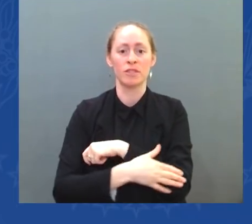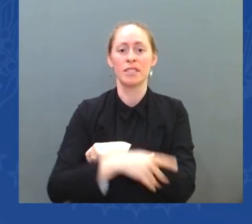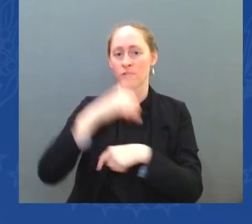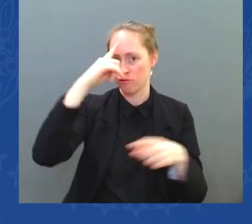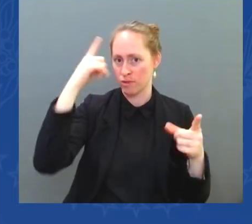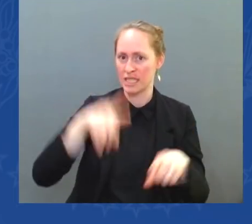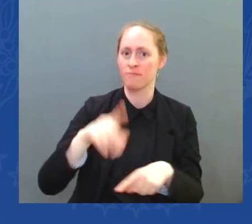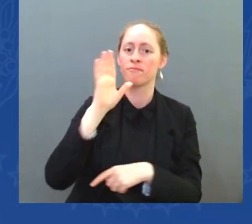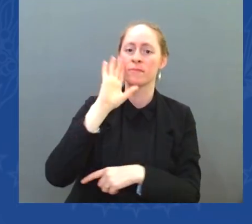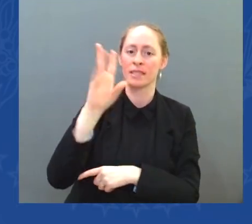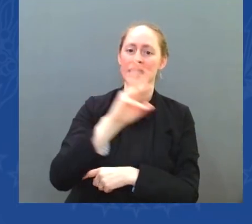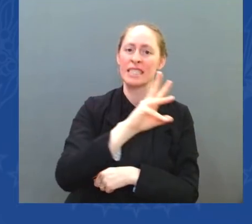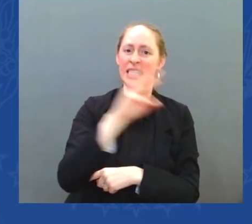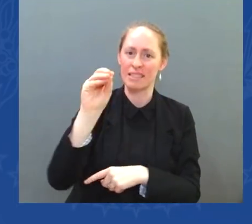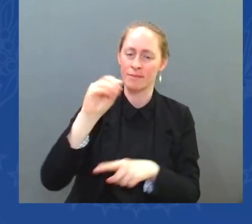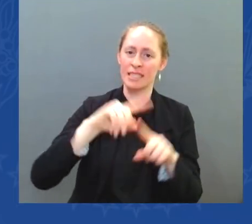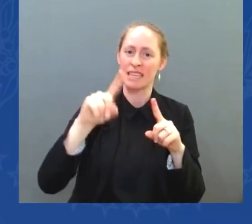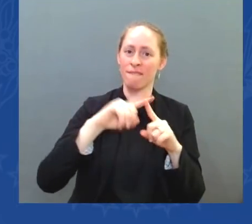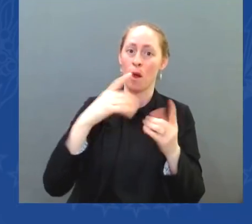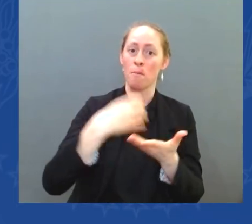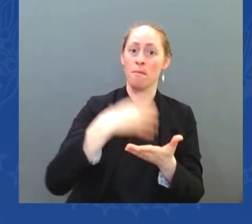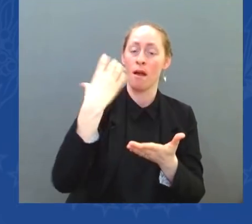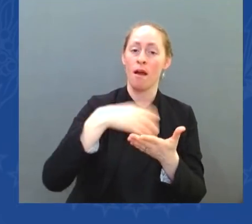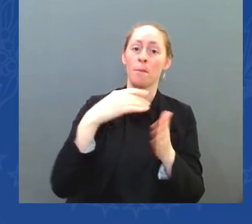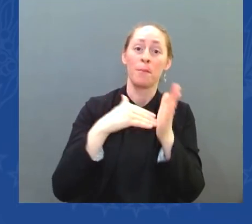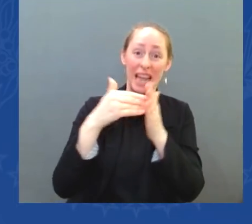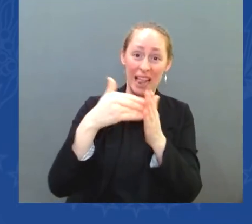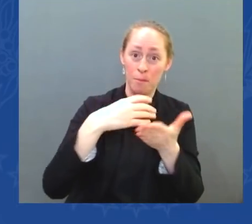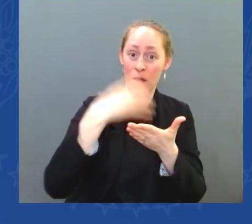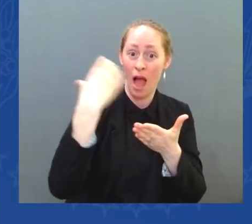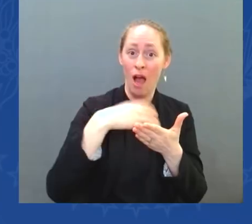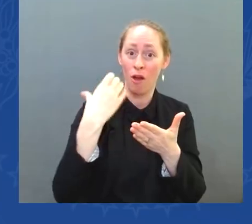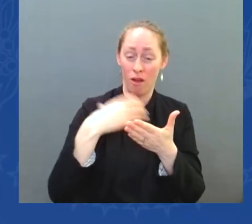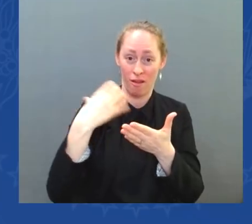is a bridge to be able to make sure we are going to be able to keep prices down.